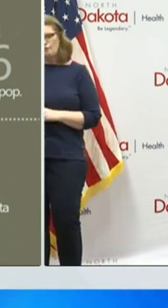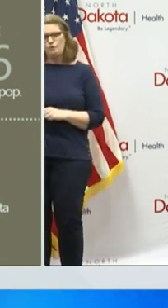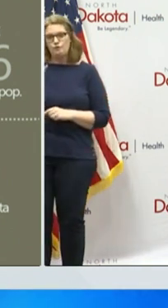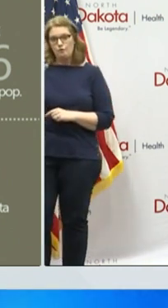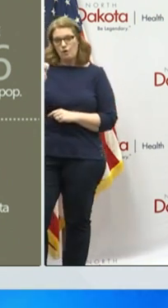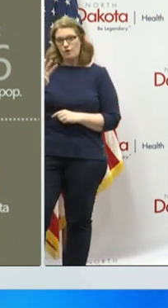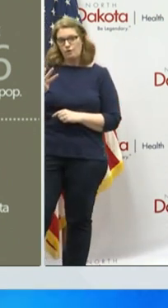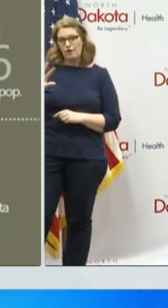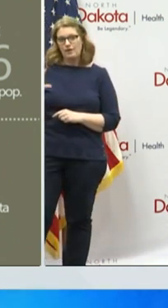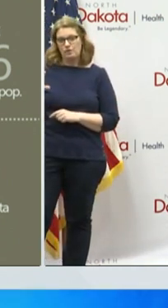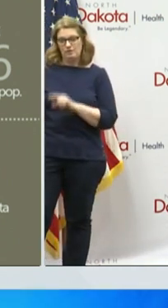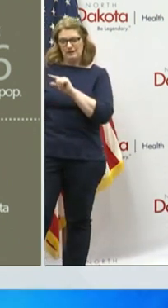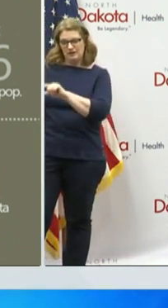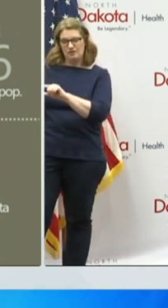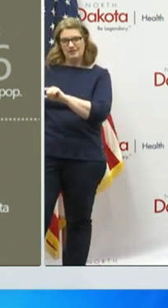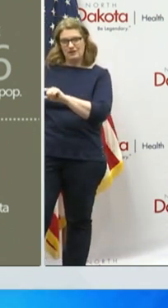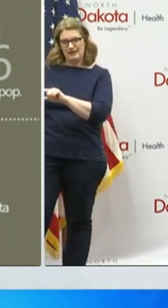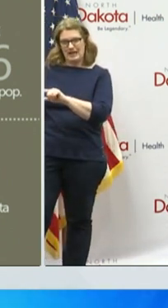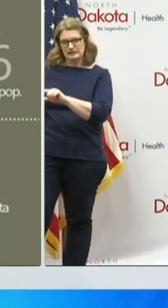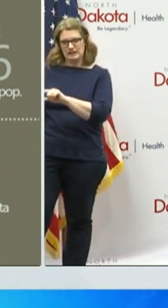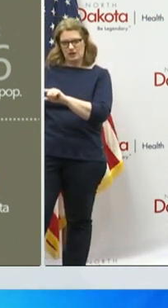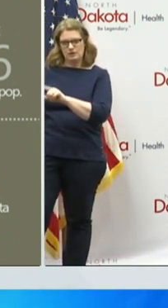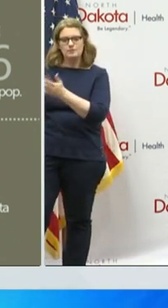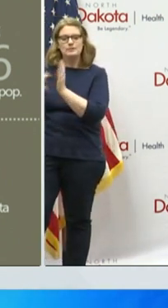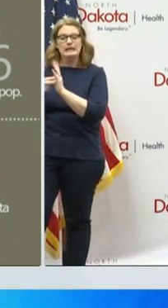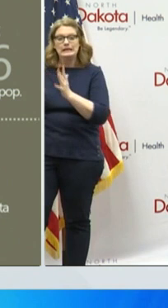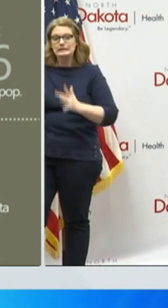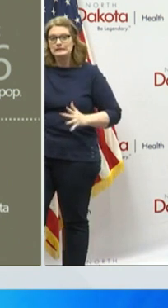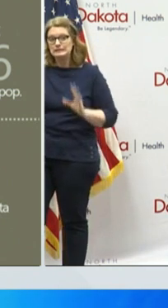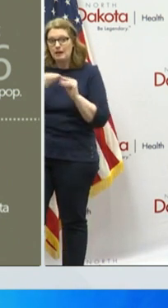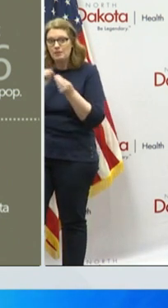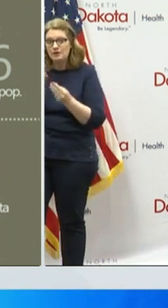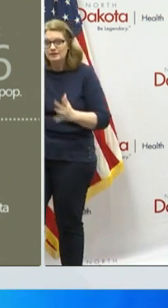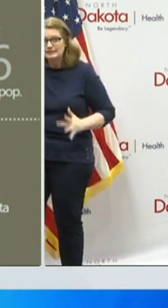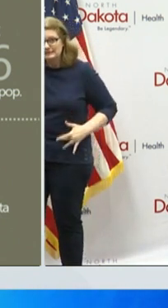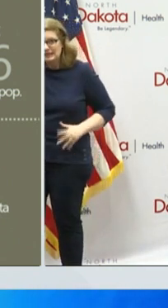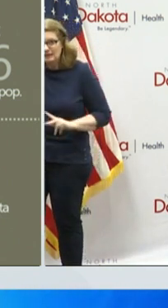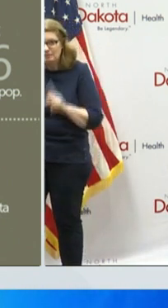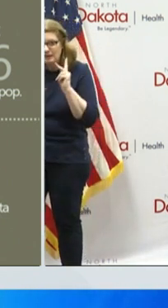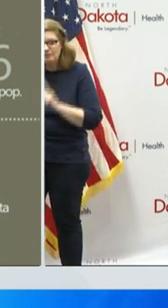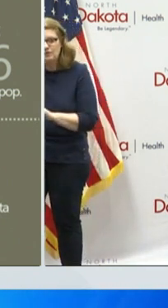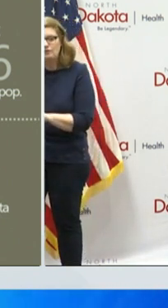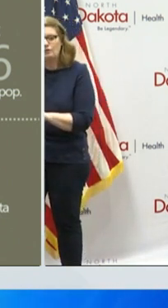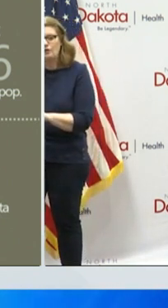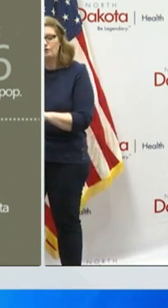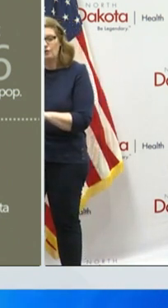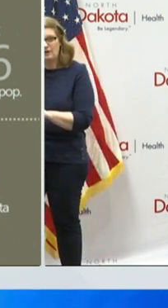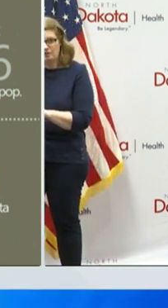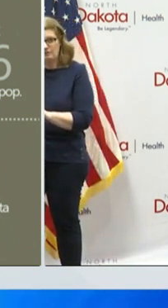ACTIVE CASES IN NORTH DAKOTA BACK DOWN TO 579, 443 OF THOSE